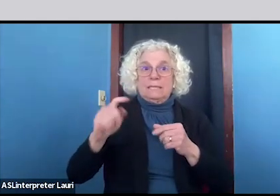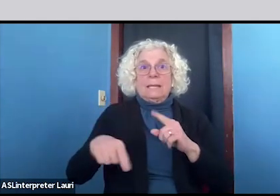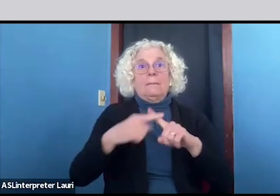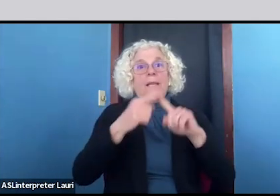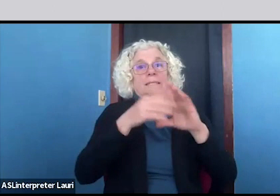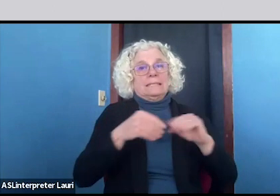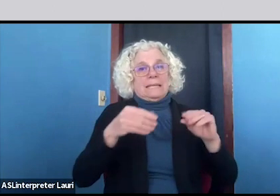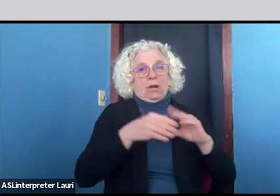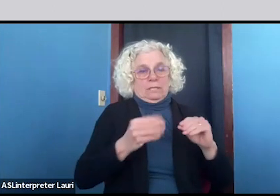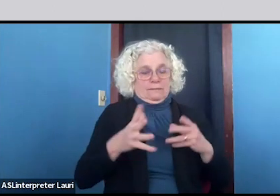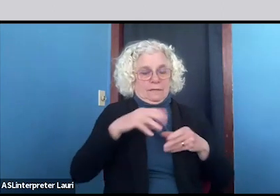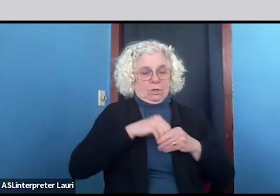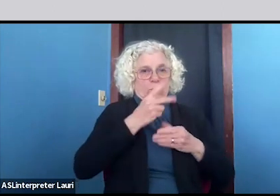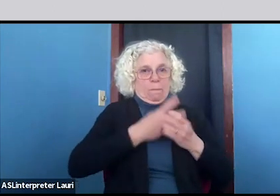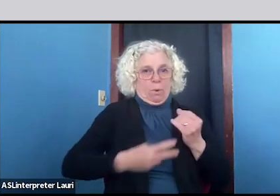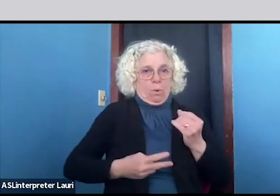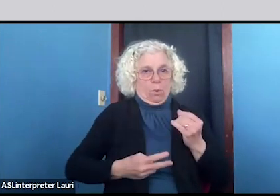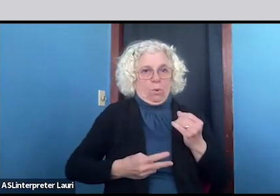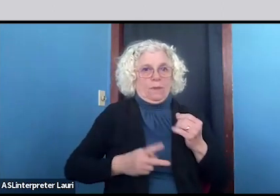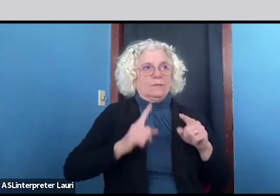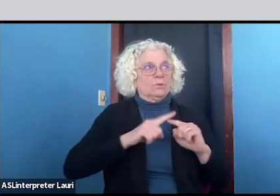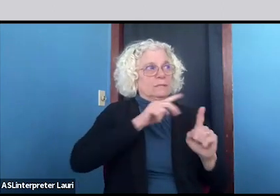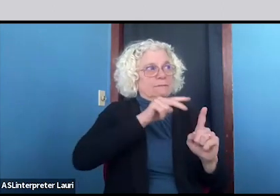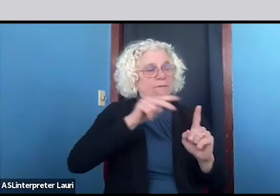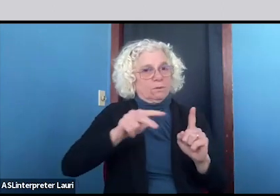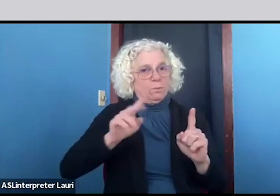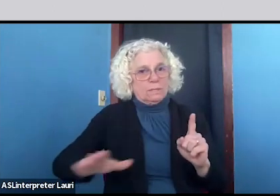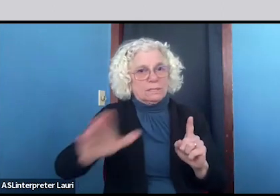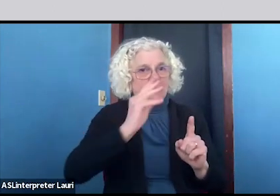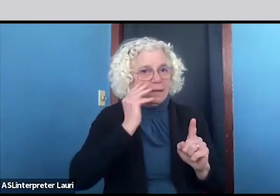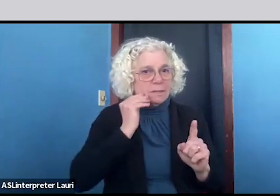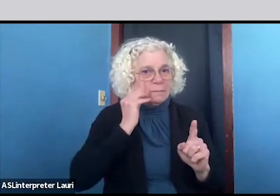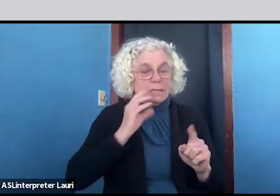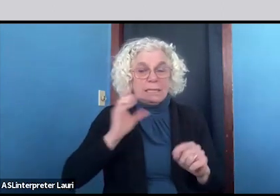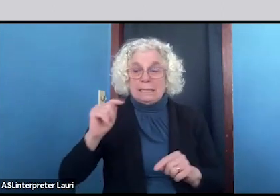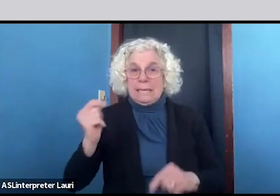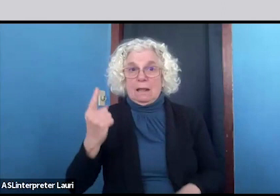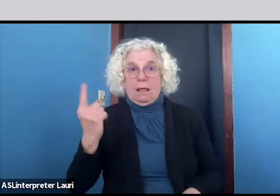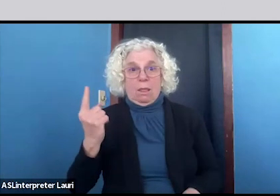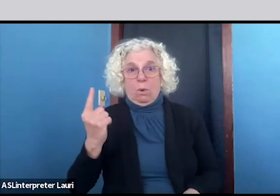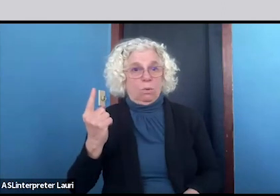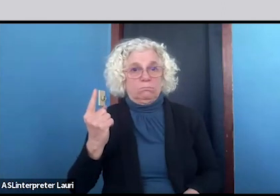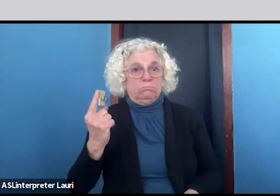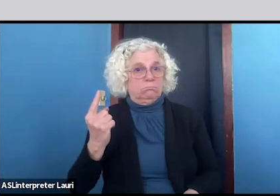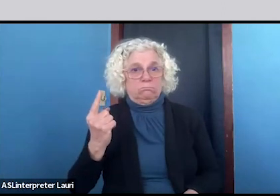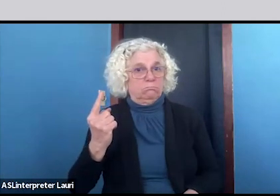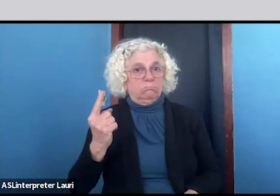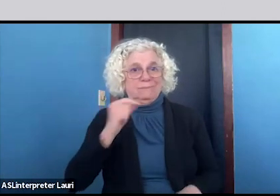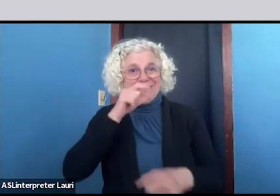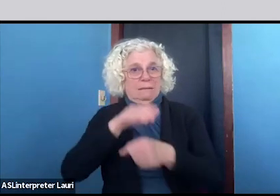that incorporates various viewpoints and experiences. Data in a vacuum is not necessarily useful.